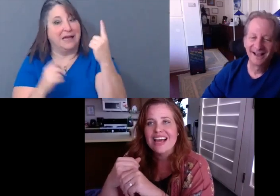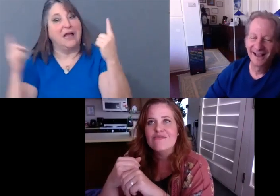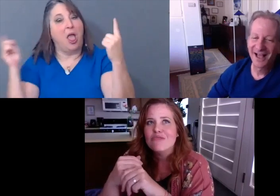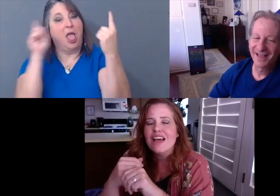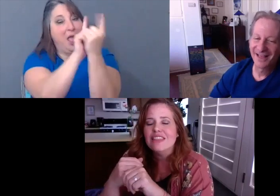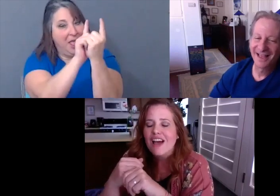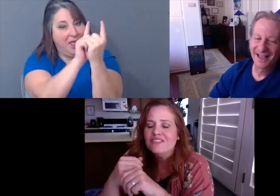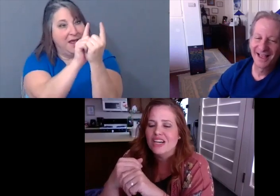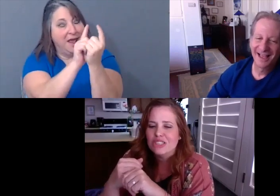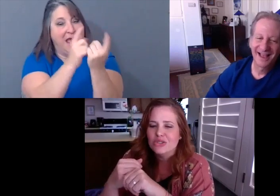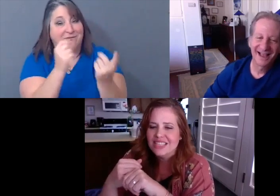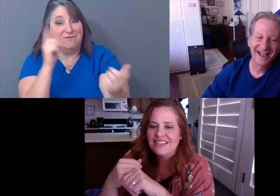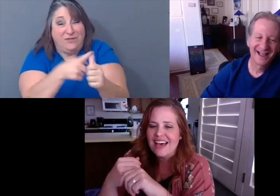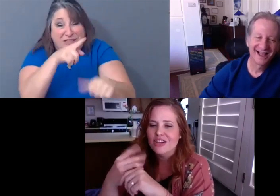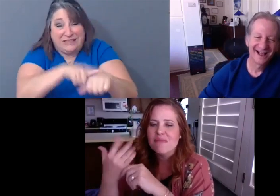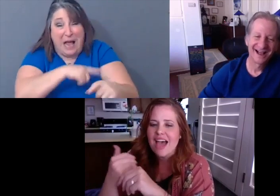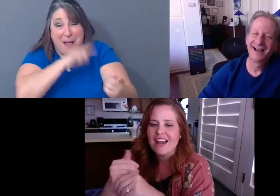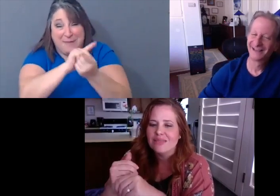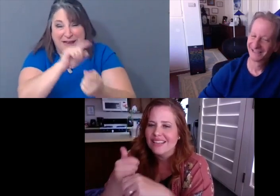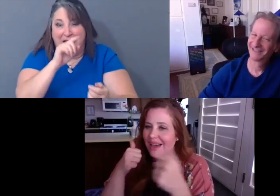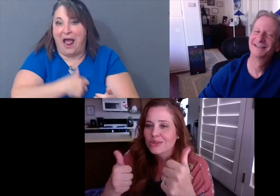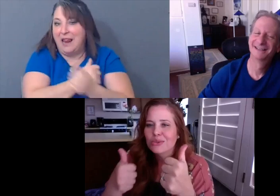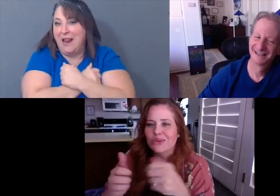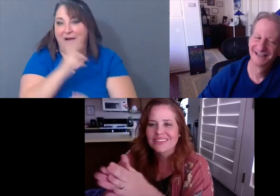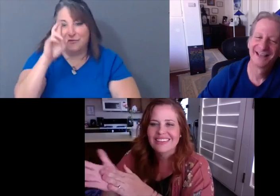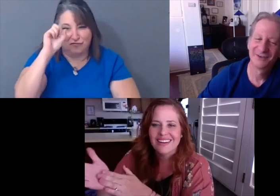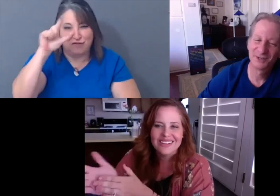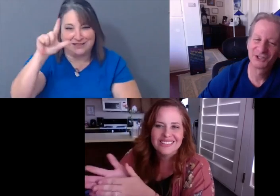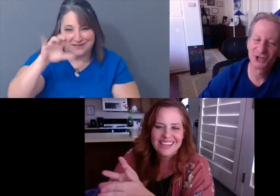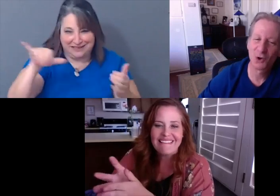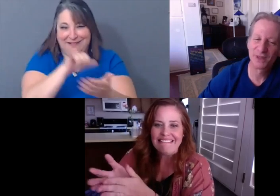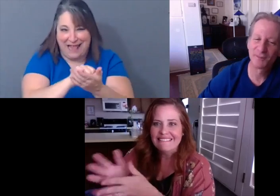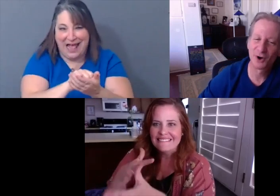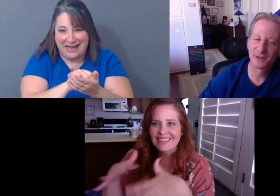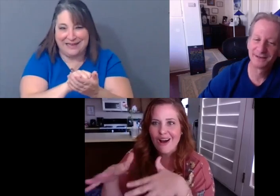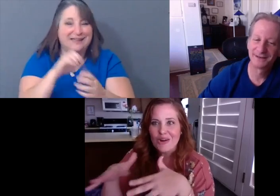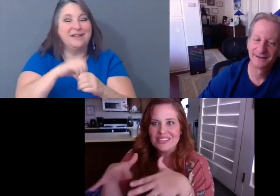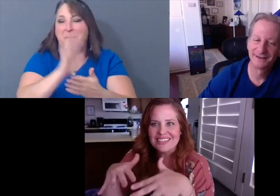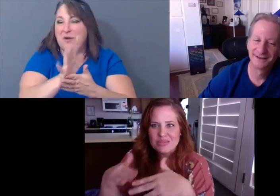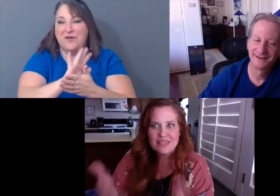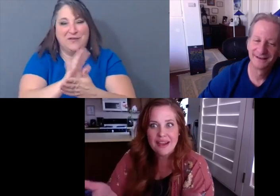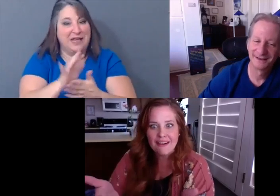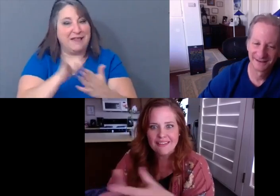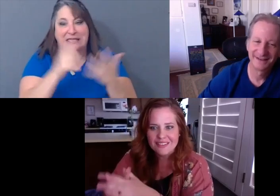And I loved that Russell did that. Looking back, I'm like, that was cool, you know? It was so in the moment. The awkwardness was there.